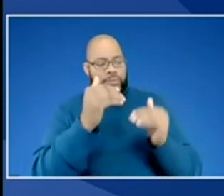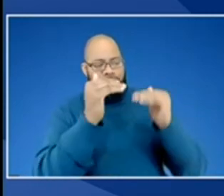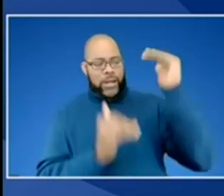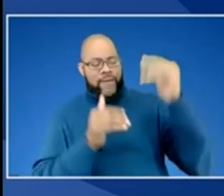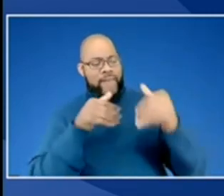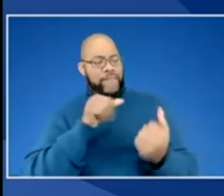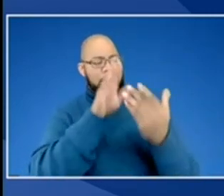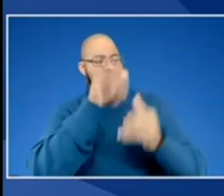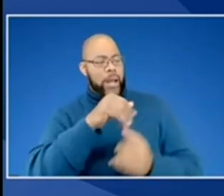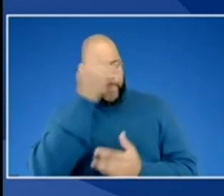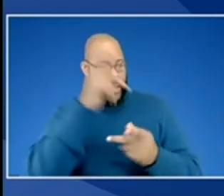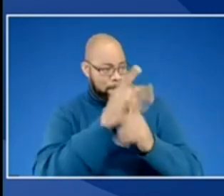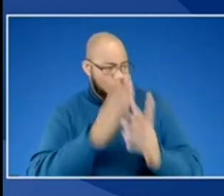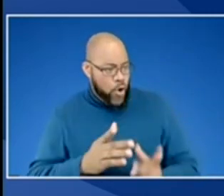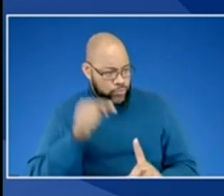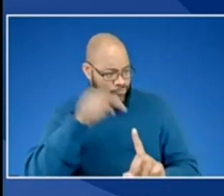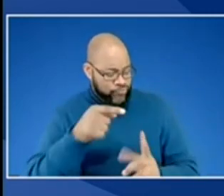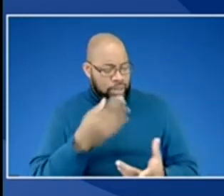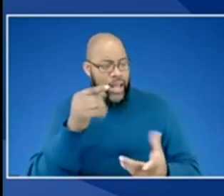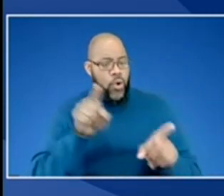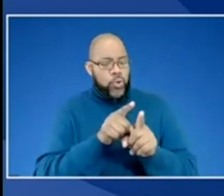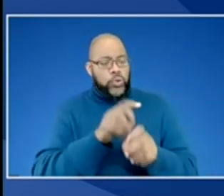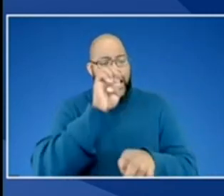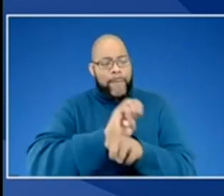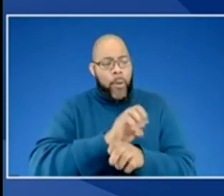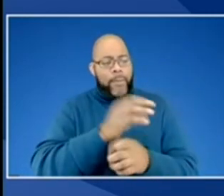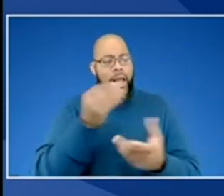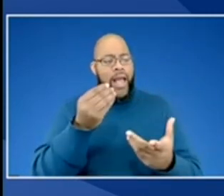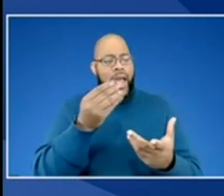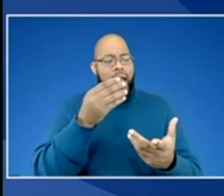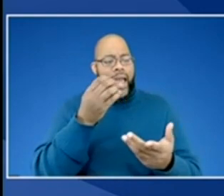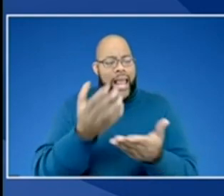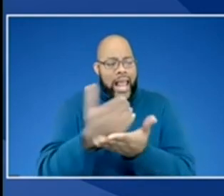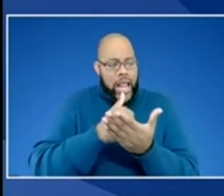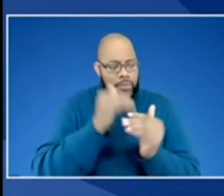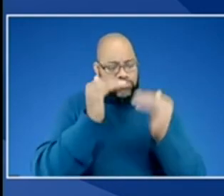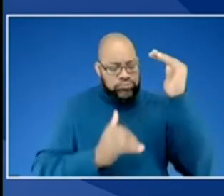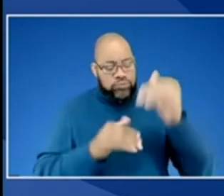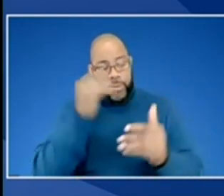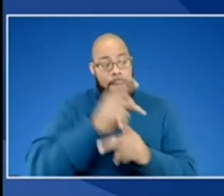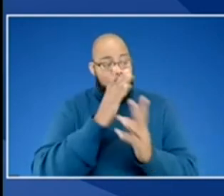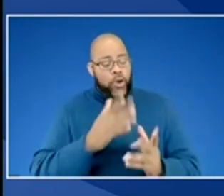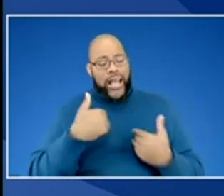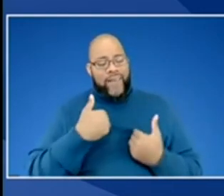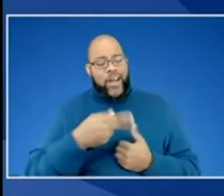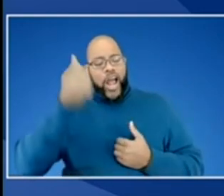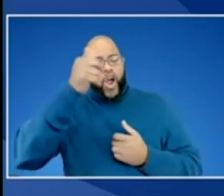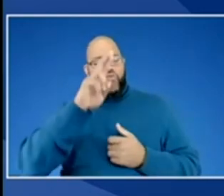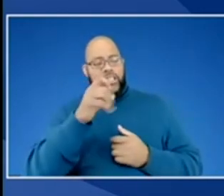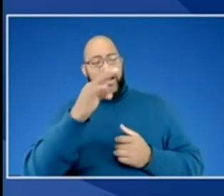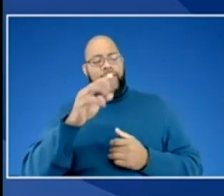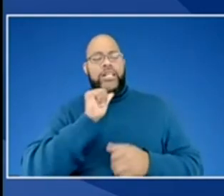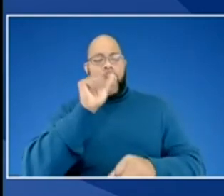The second example being employment and income disparities. Black borrowers often face a higher rate of unemployment and underemployment and